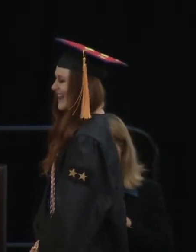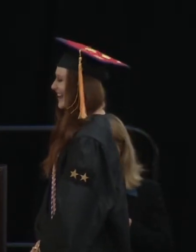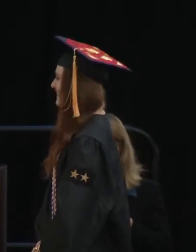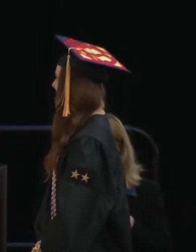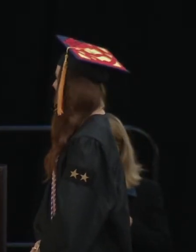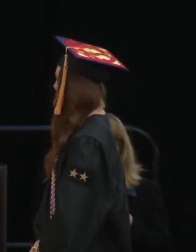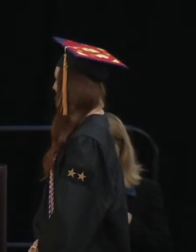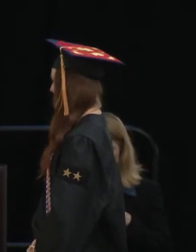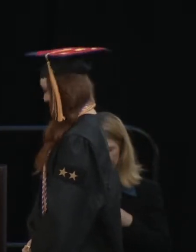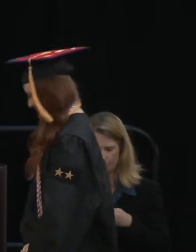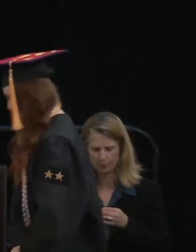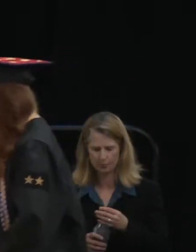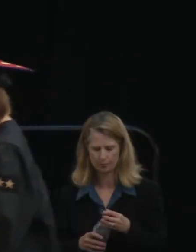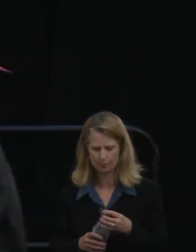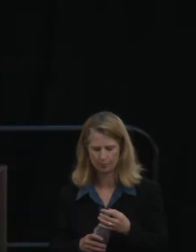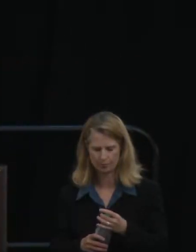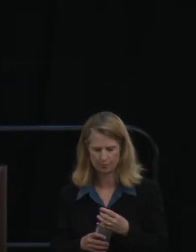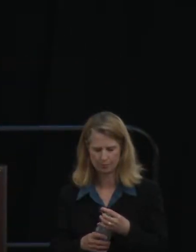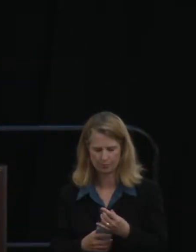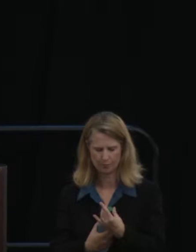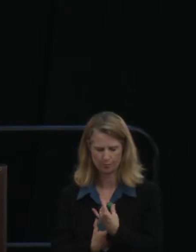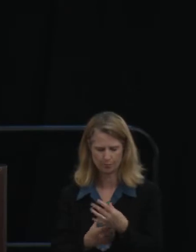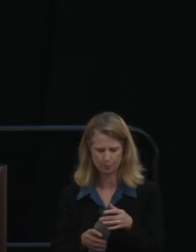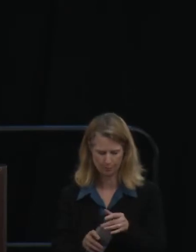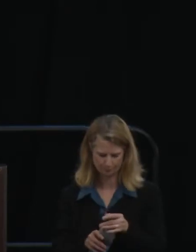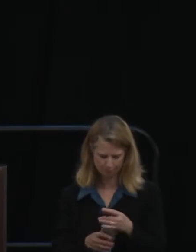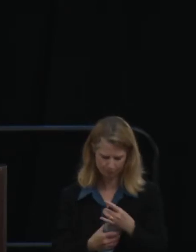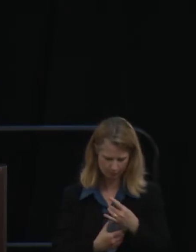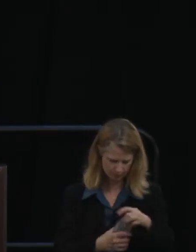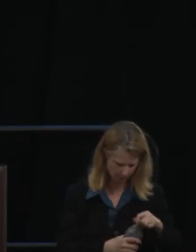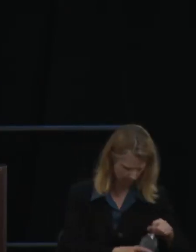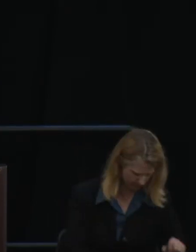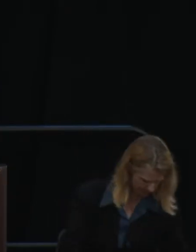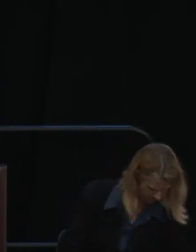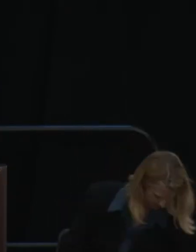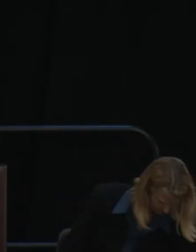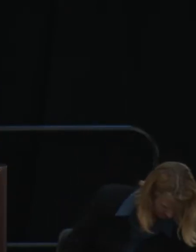Kayci McChristy, BSN, Bachelor of Science in Nursing,